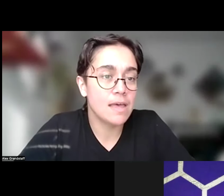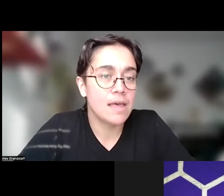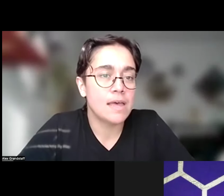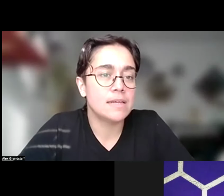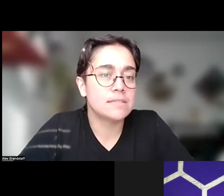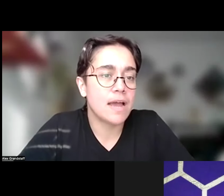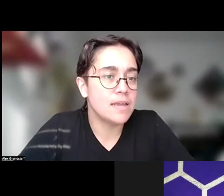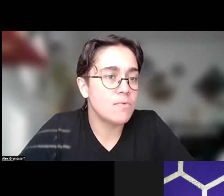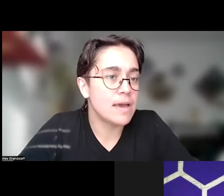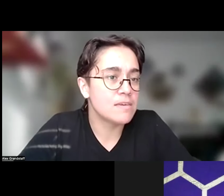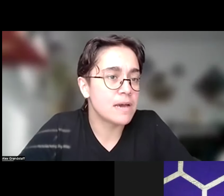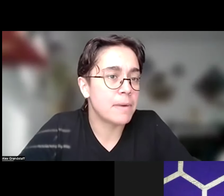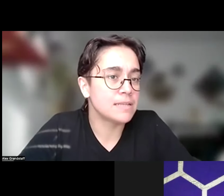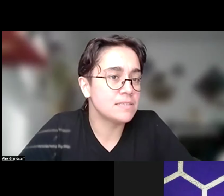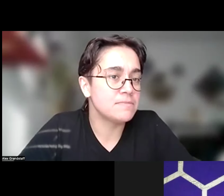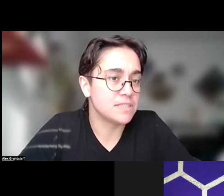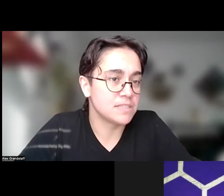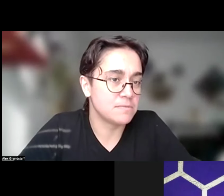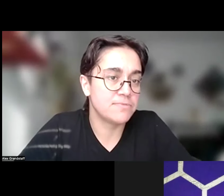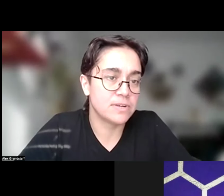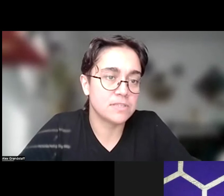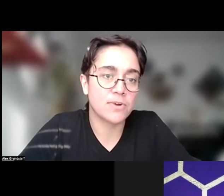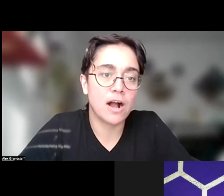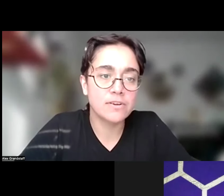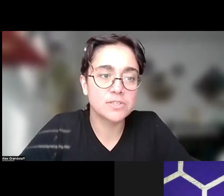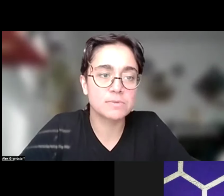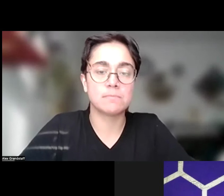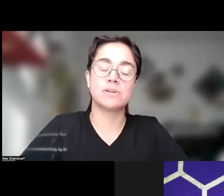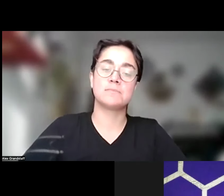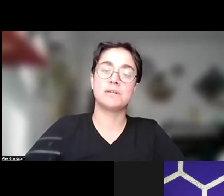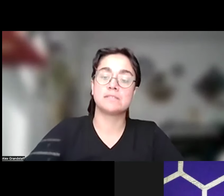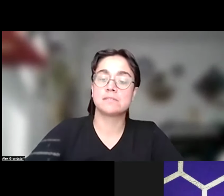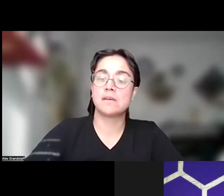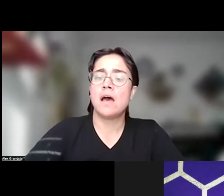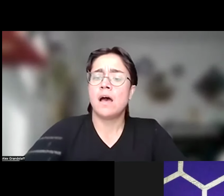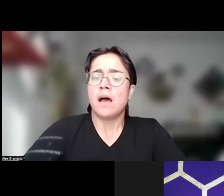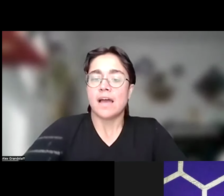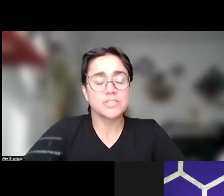As a trans AuDHD survivor of ABA, is there any way to make a positive